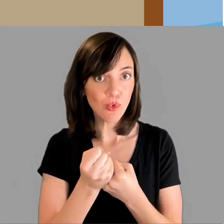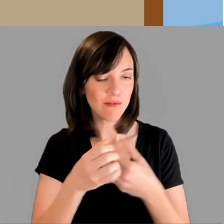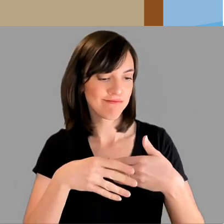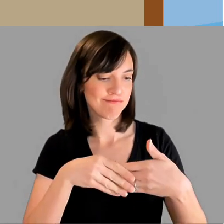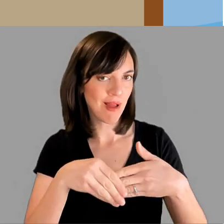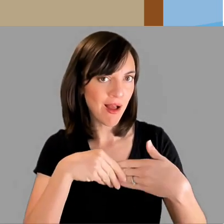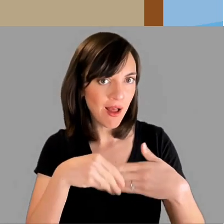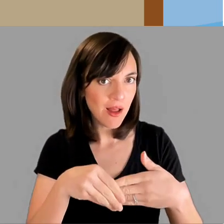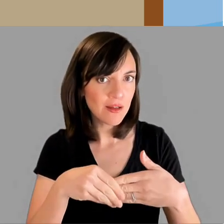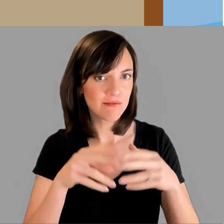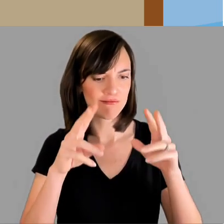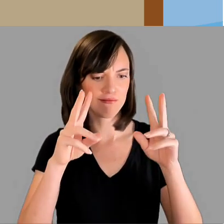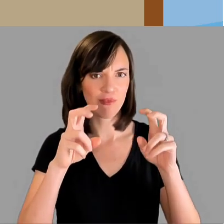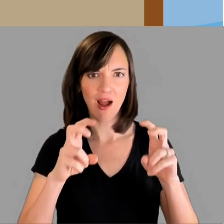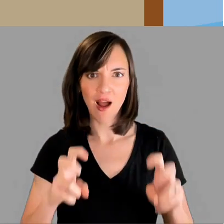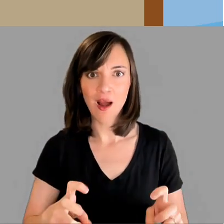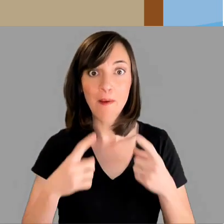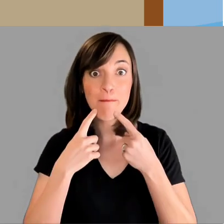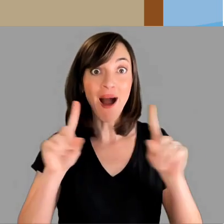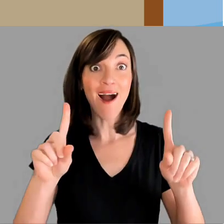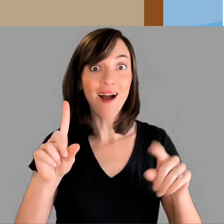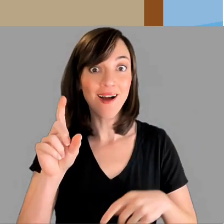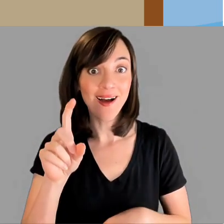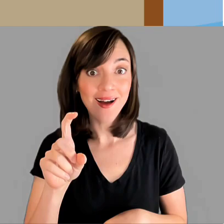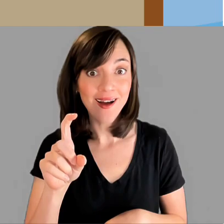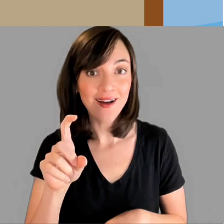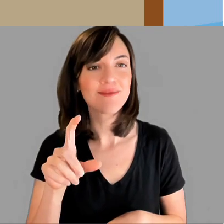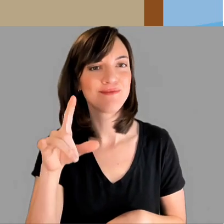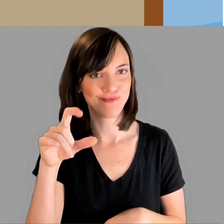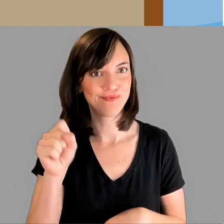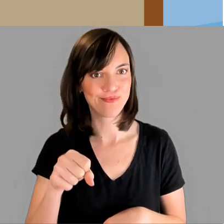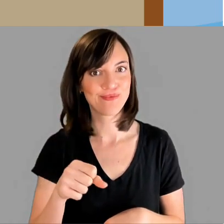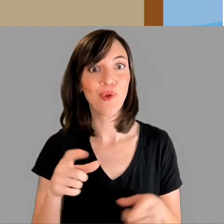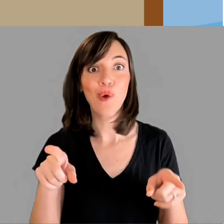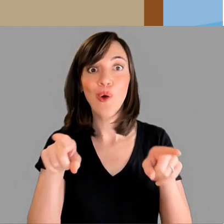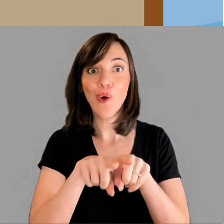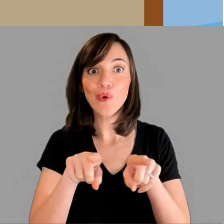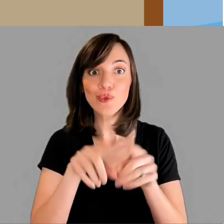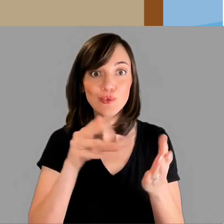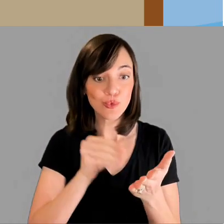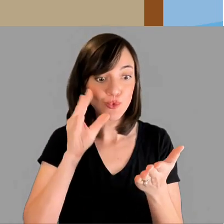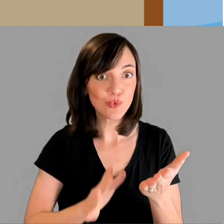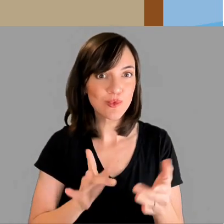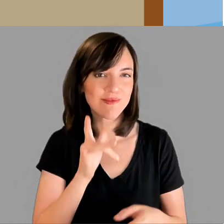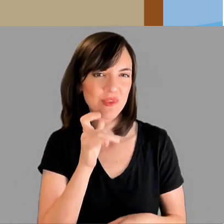in relation to learning tasks; use them flexibly; evaluate their effectiveness;